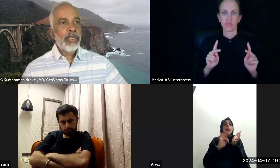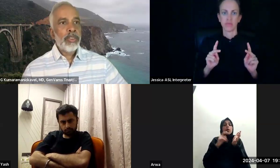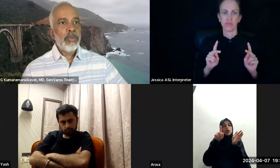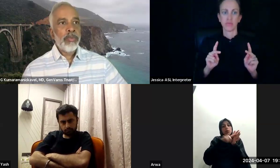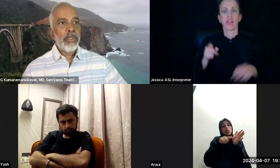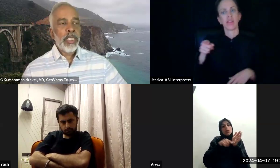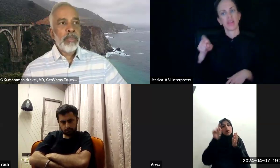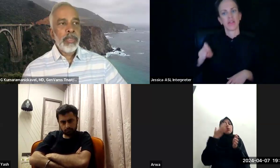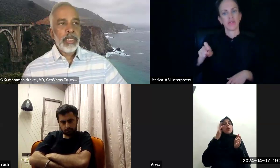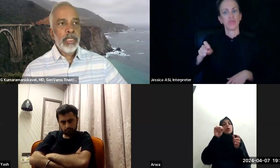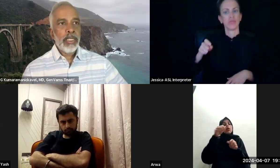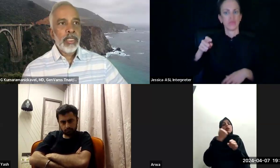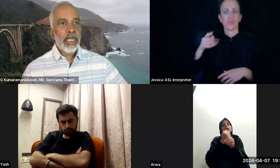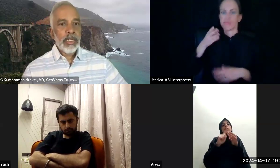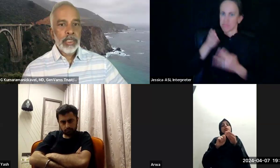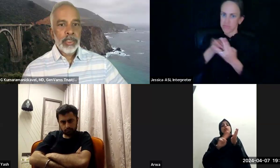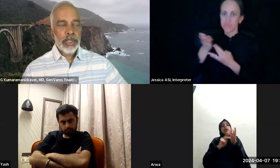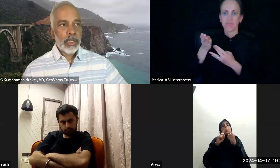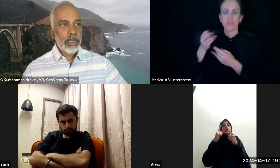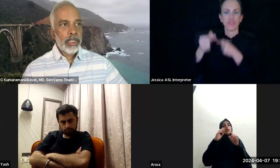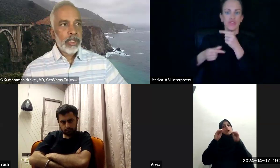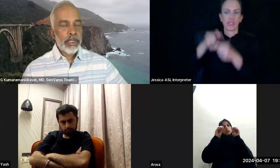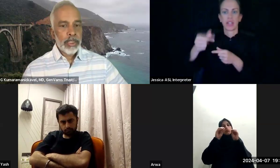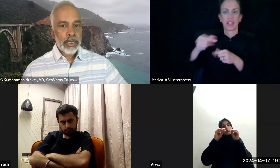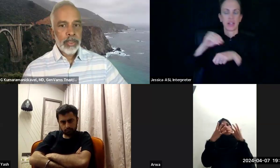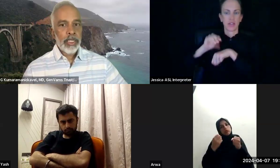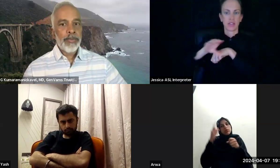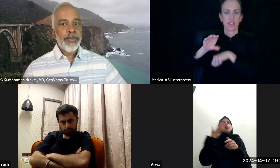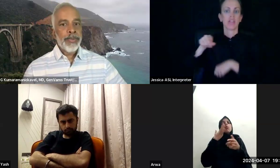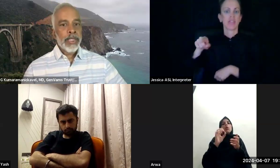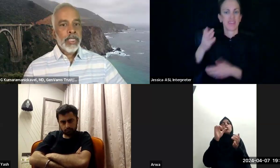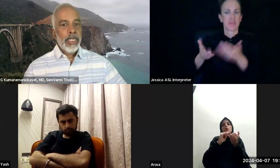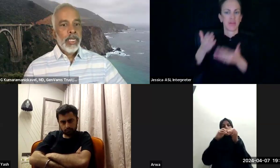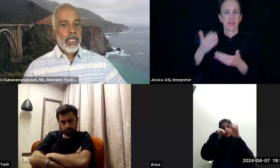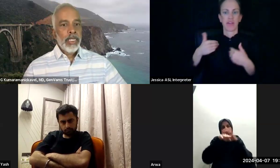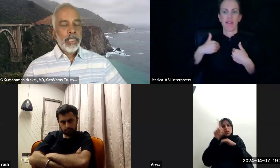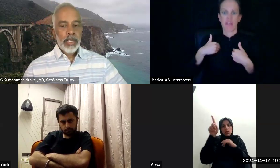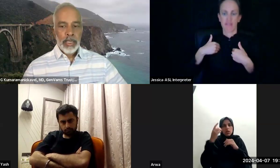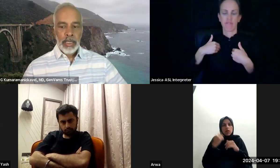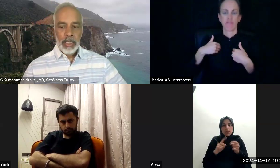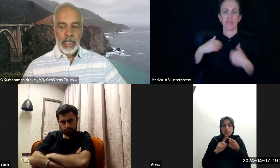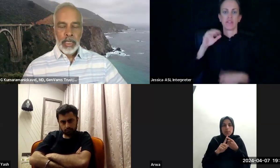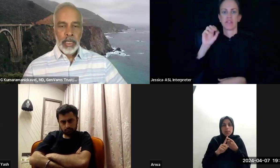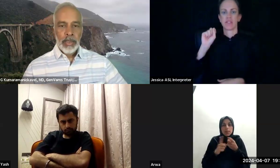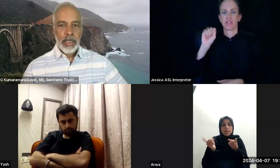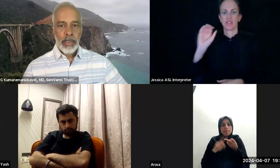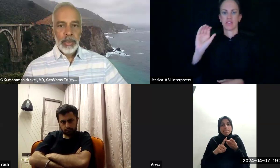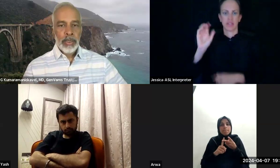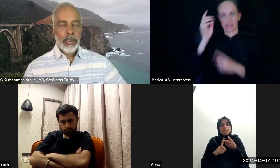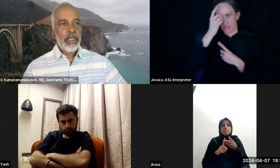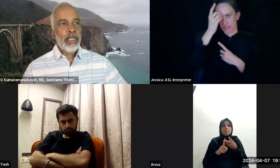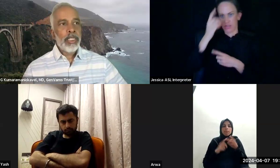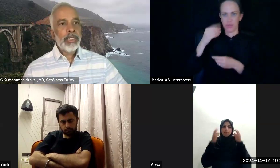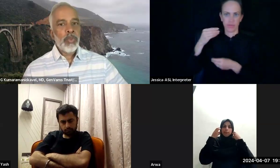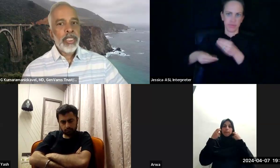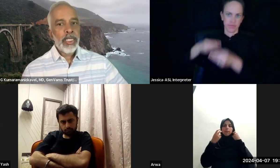because two people might be carriers of sickle cell disease. And the the third reason why they